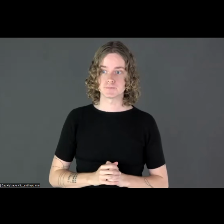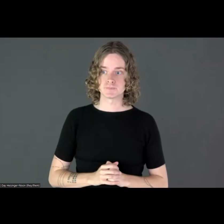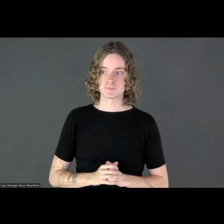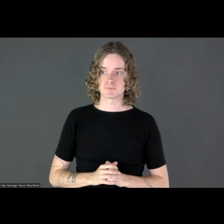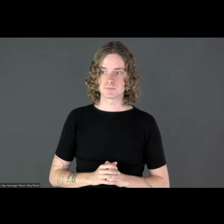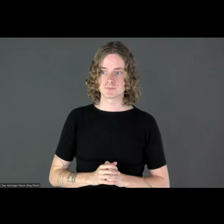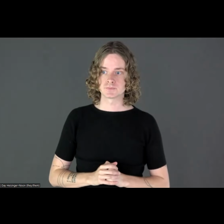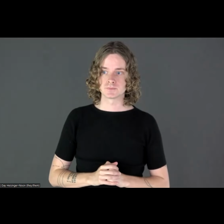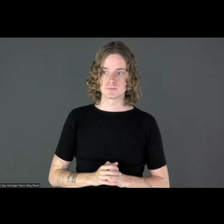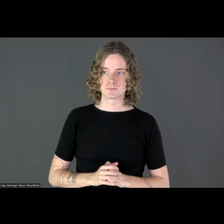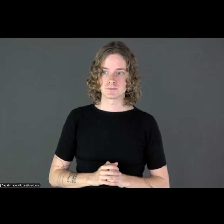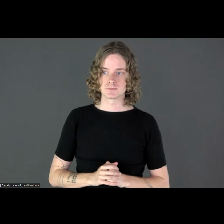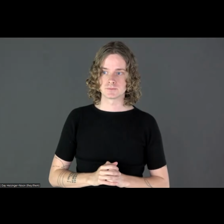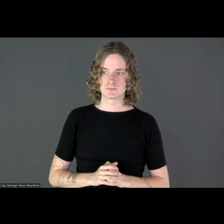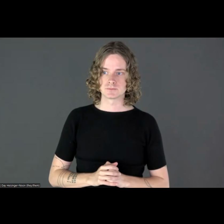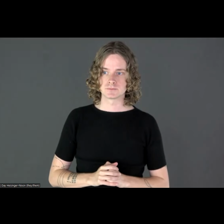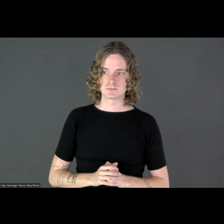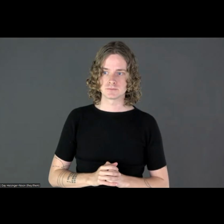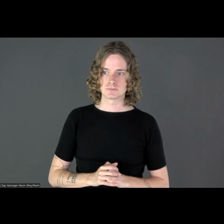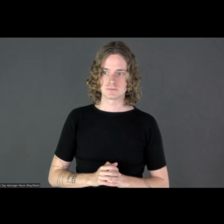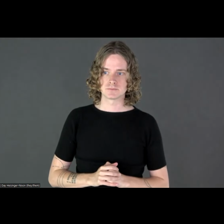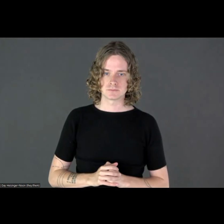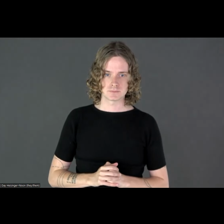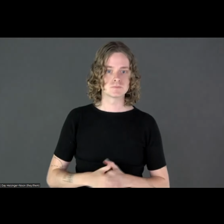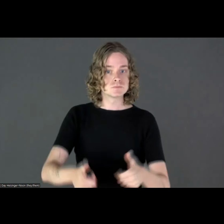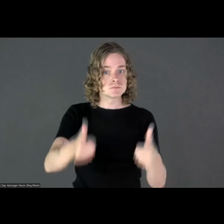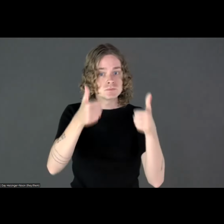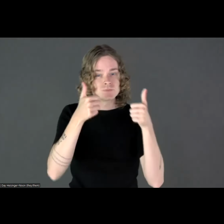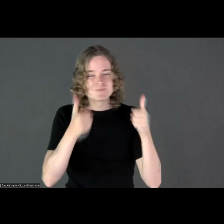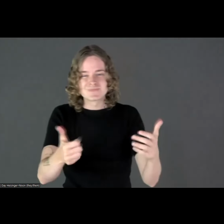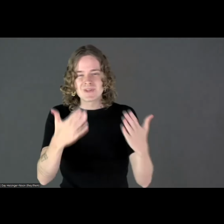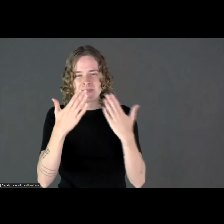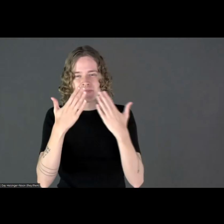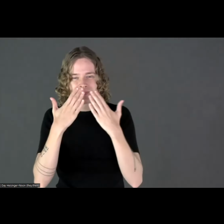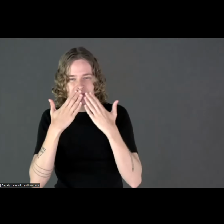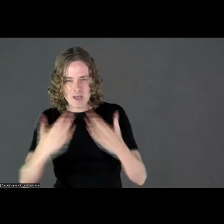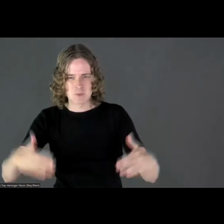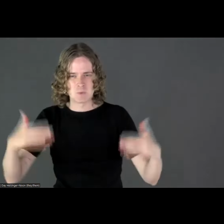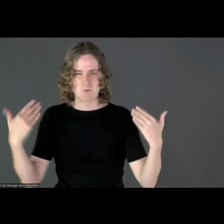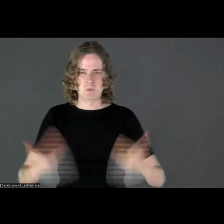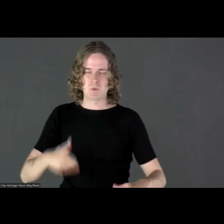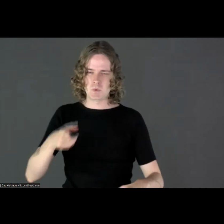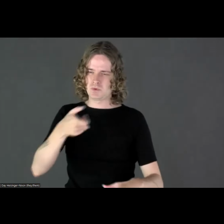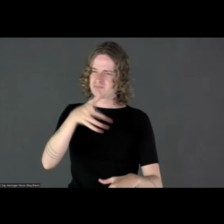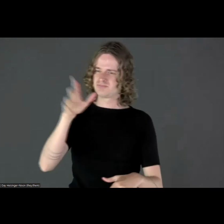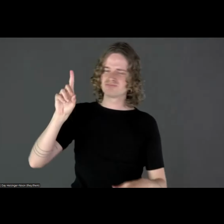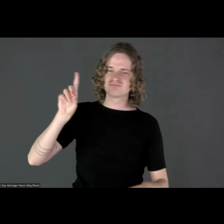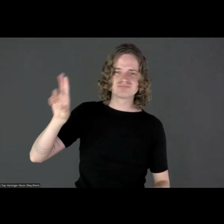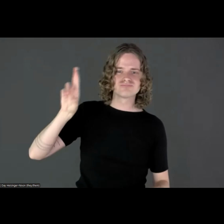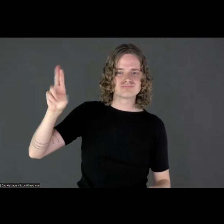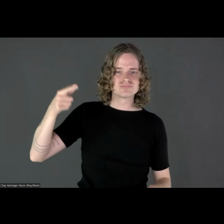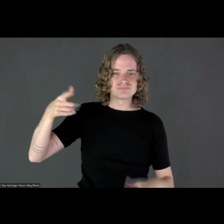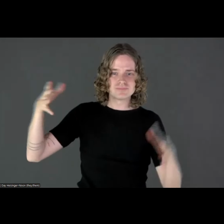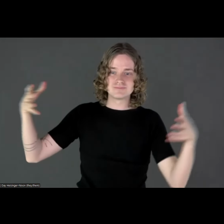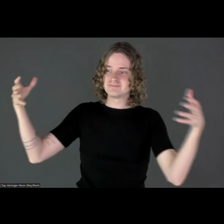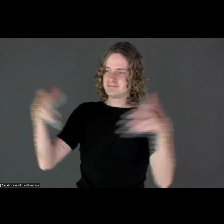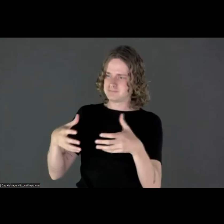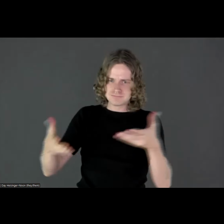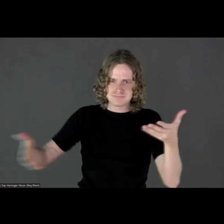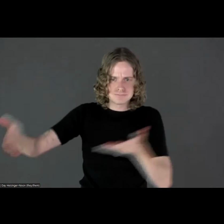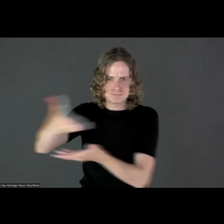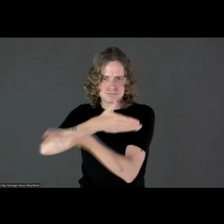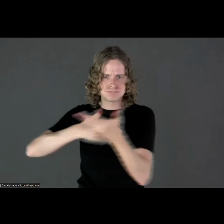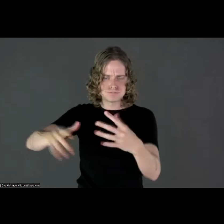to the Disabilities Reference Group for providing the opportunity to share. My name is Sarah Palmer,